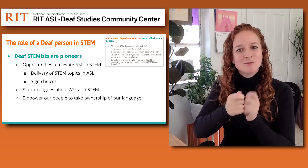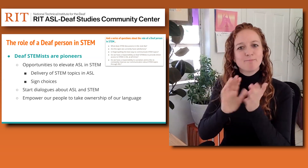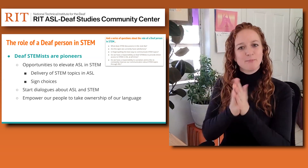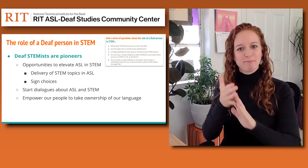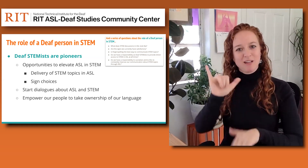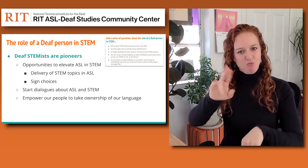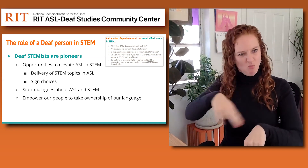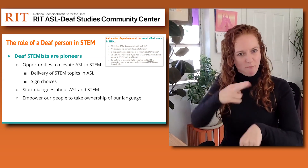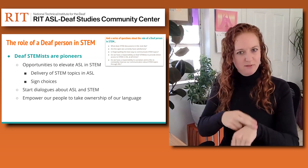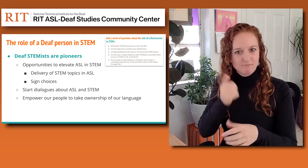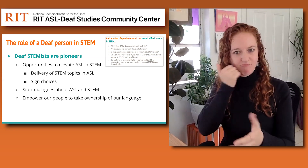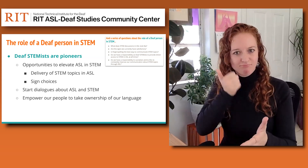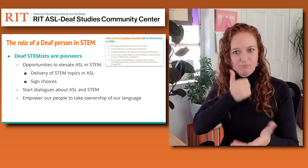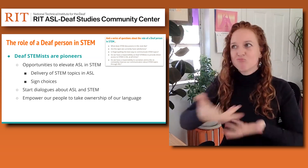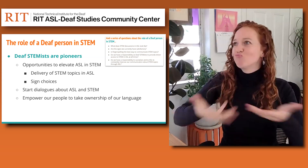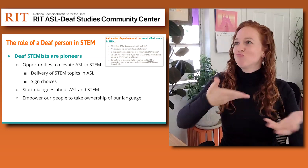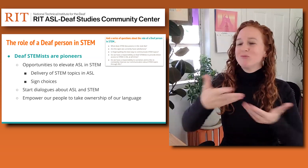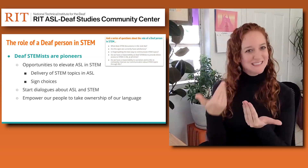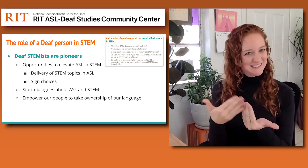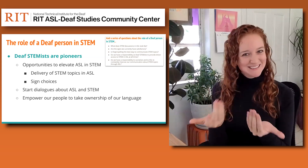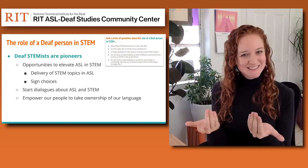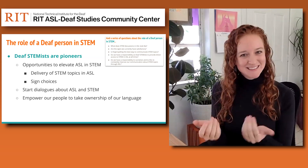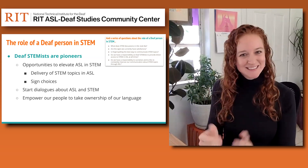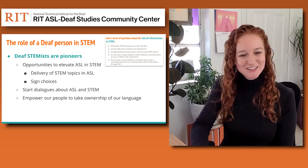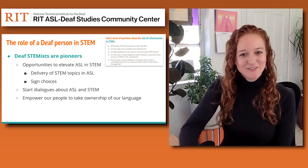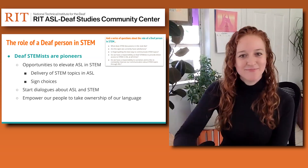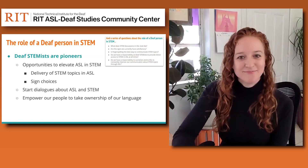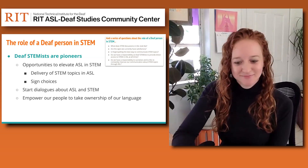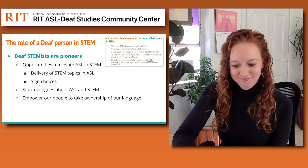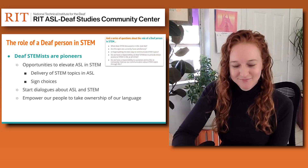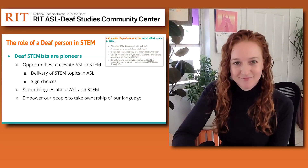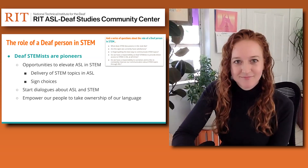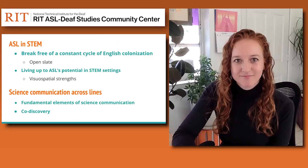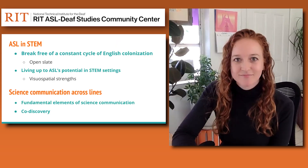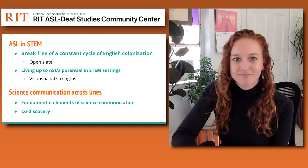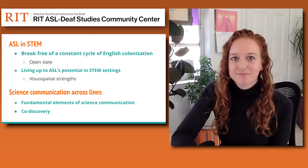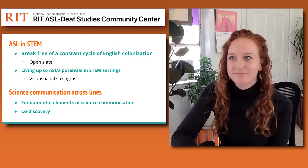So I want that to become the everyday instance.